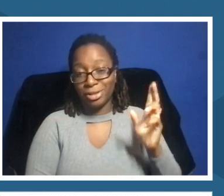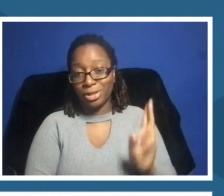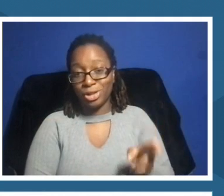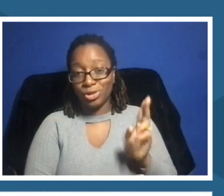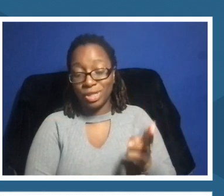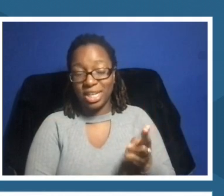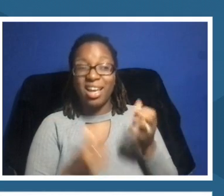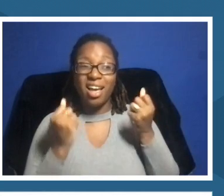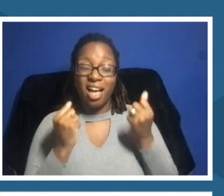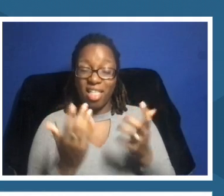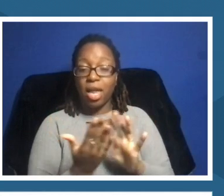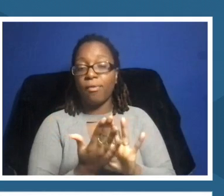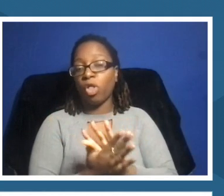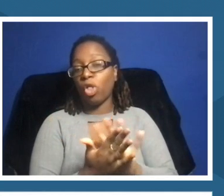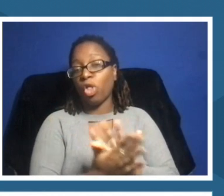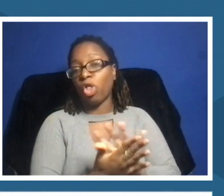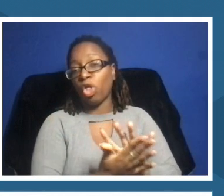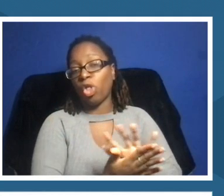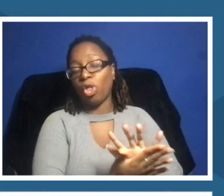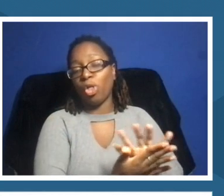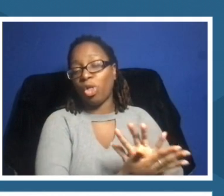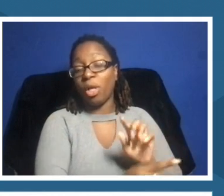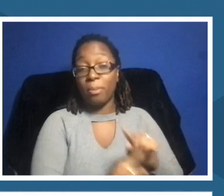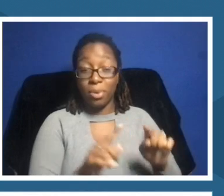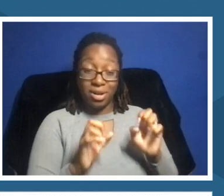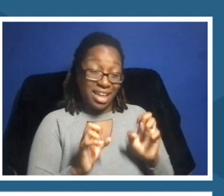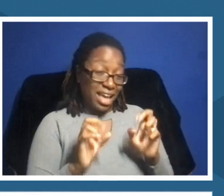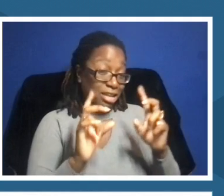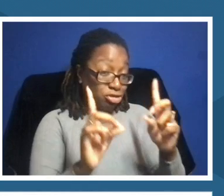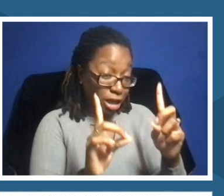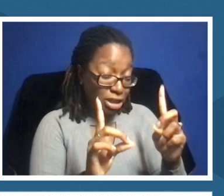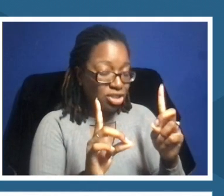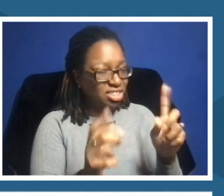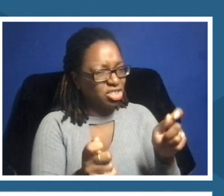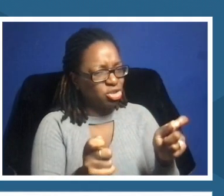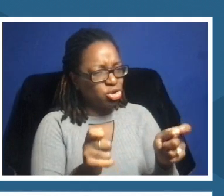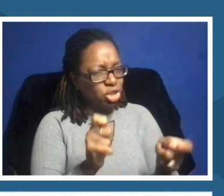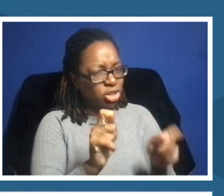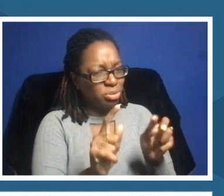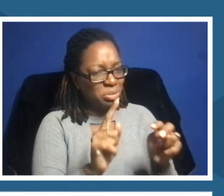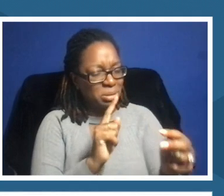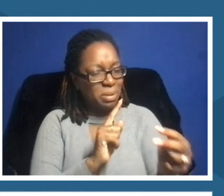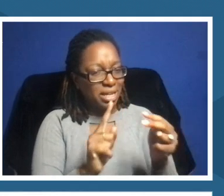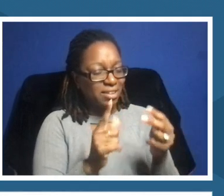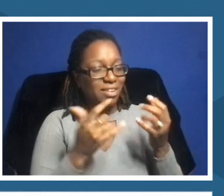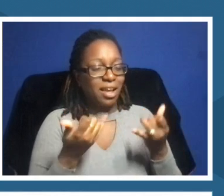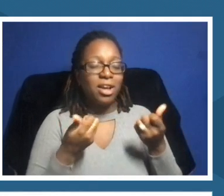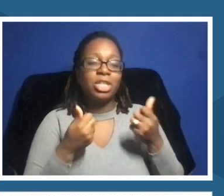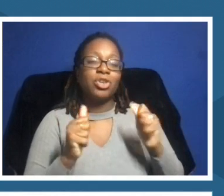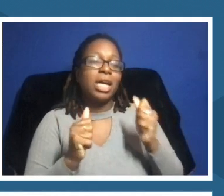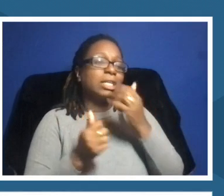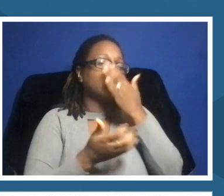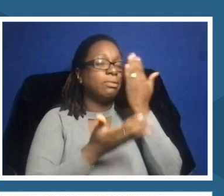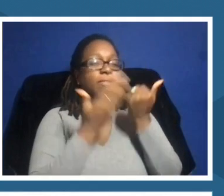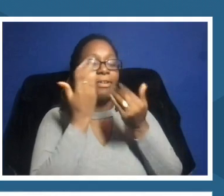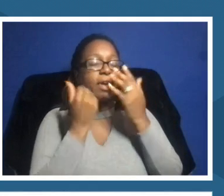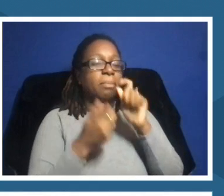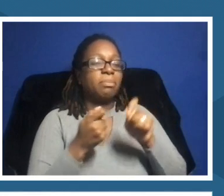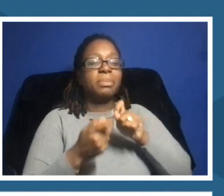education space to unlearn stereotypes and learn about apa community histories and stories